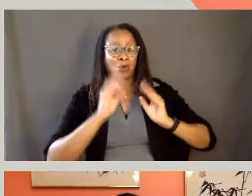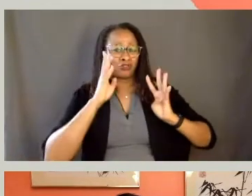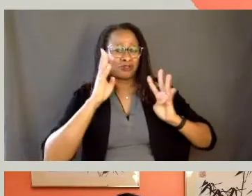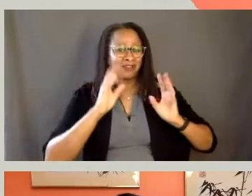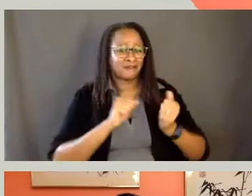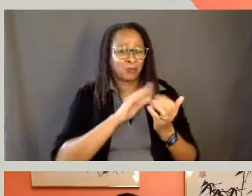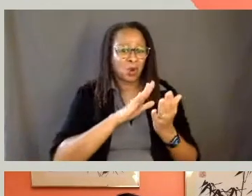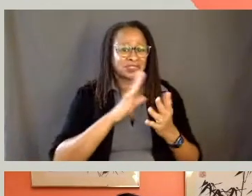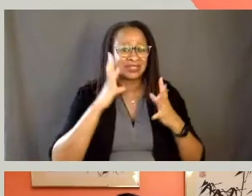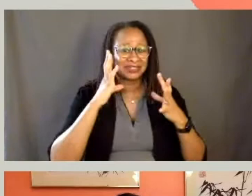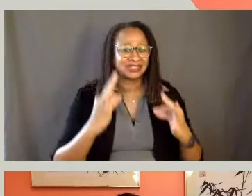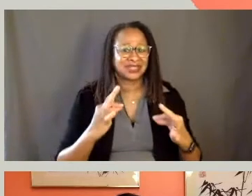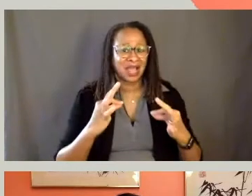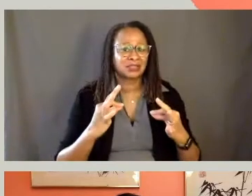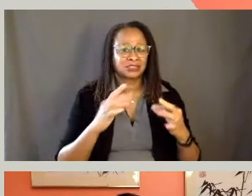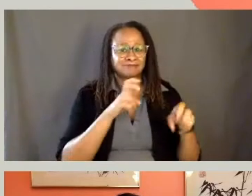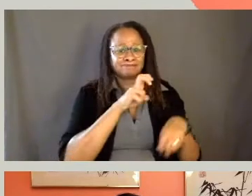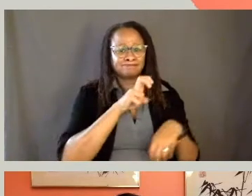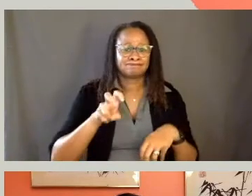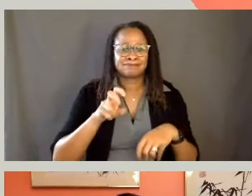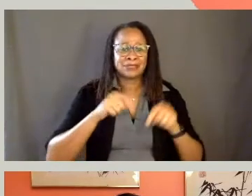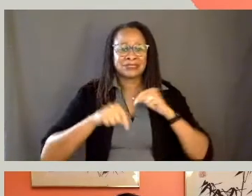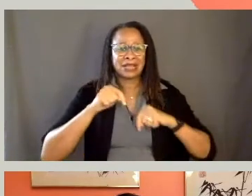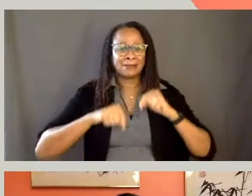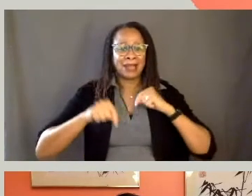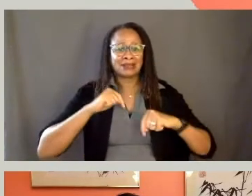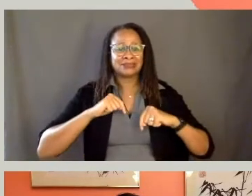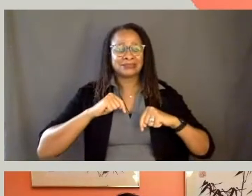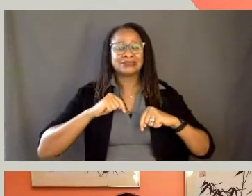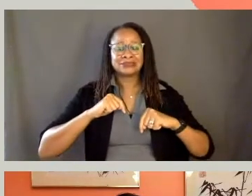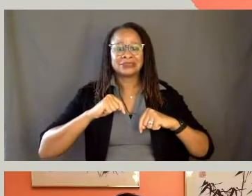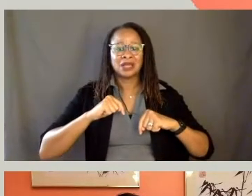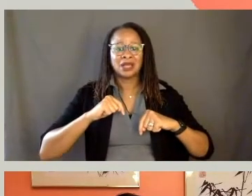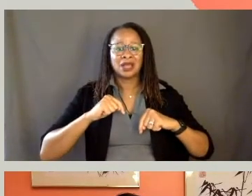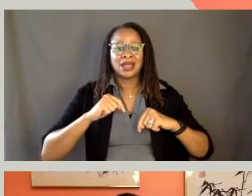and sort of wanted to dial it back and put a voiceover into it,